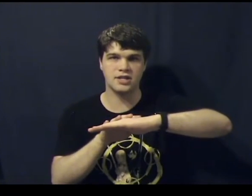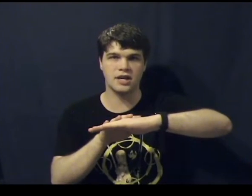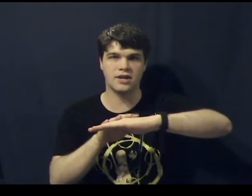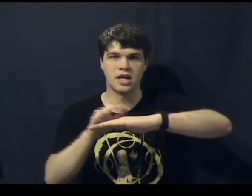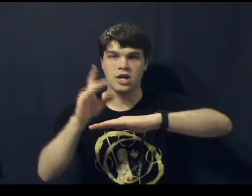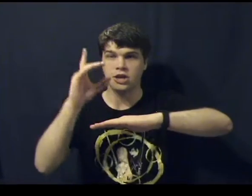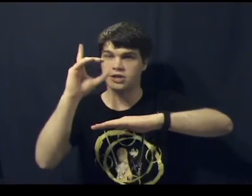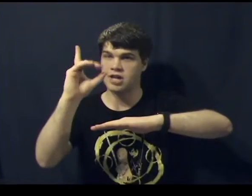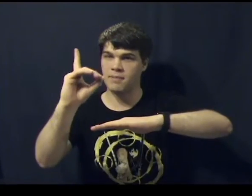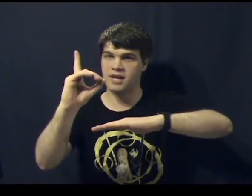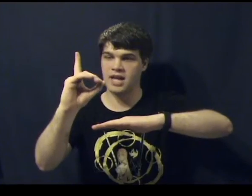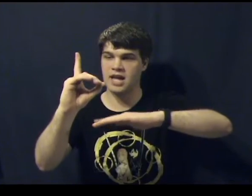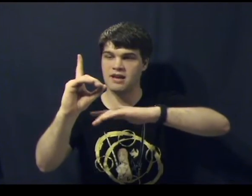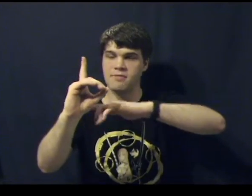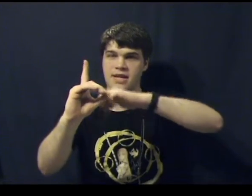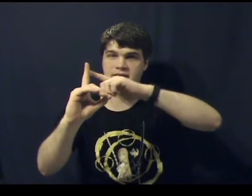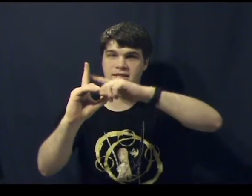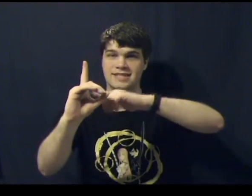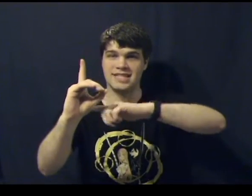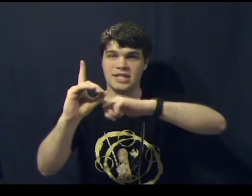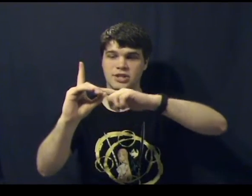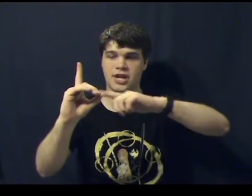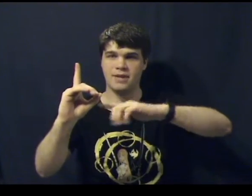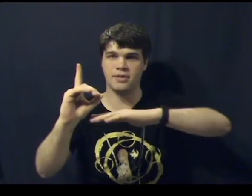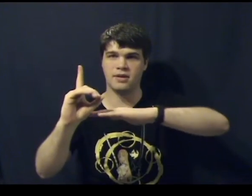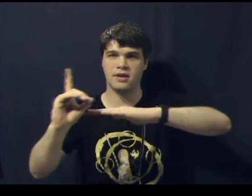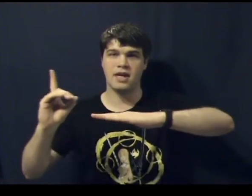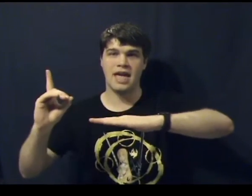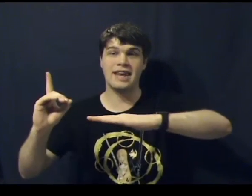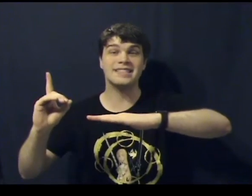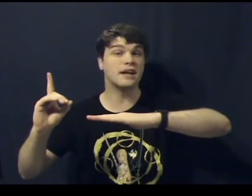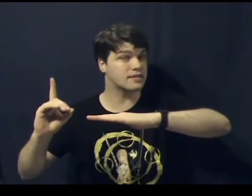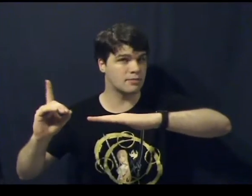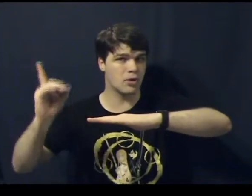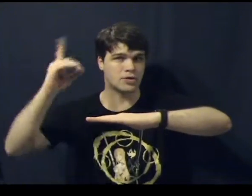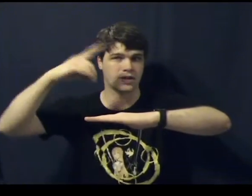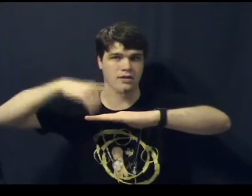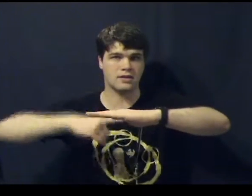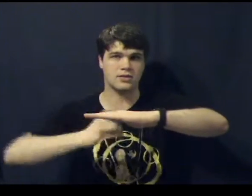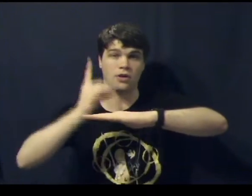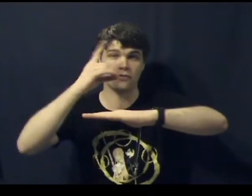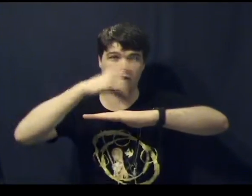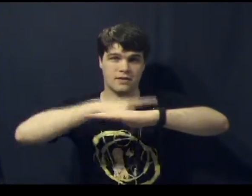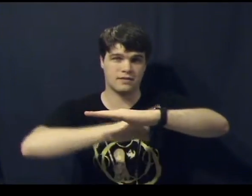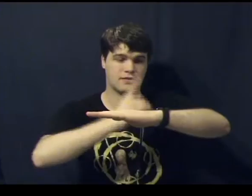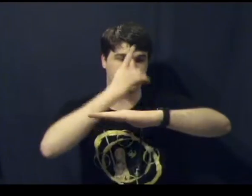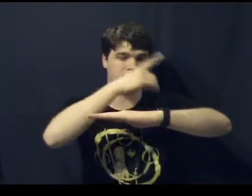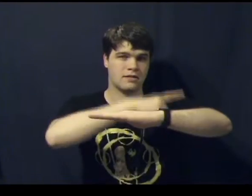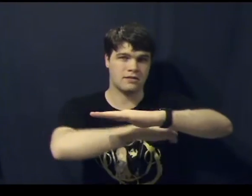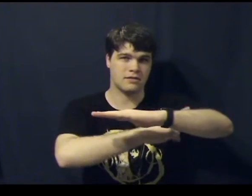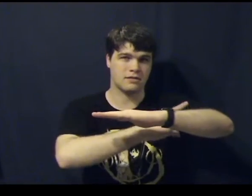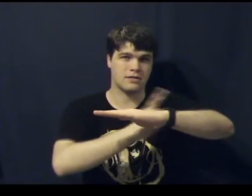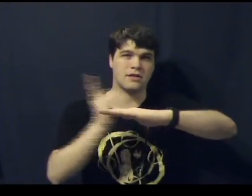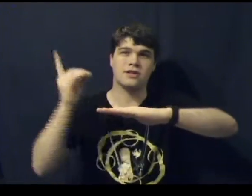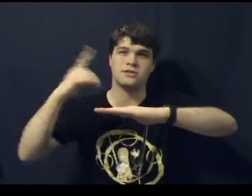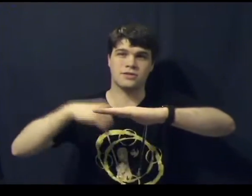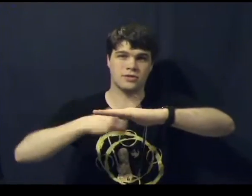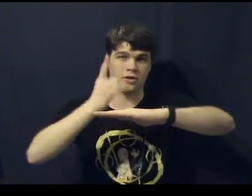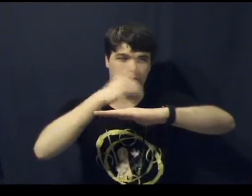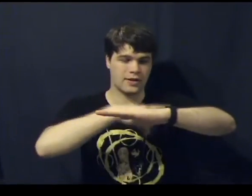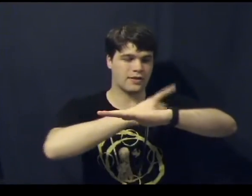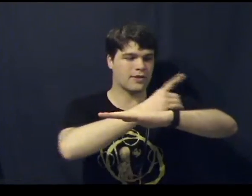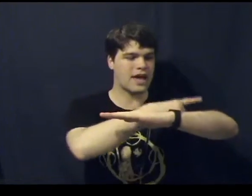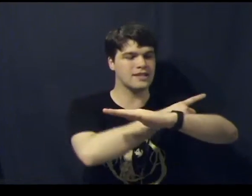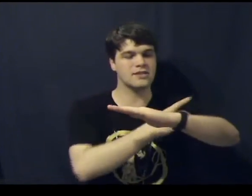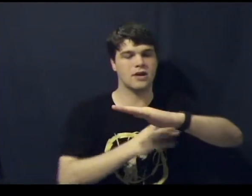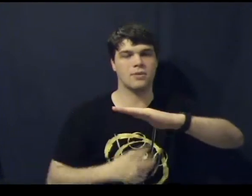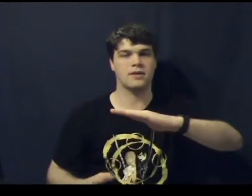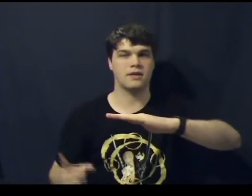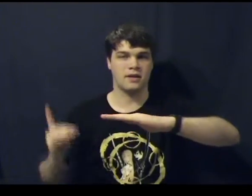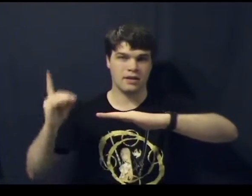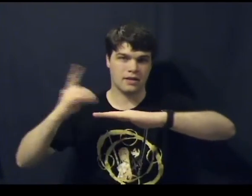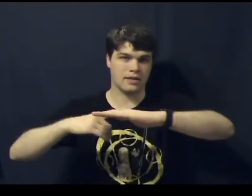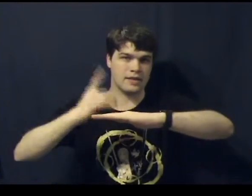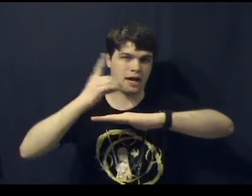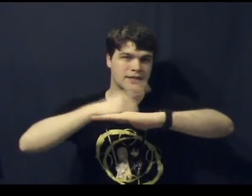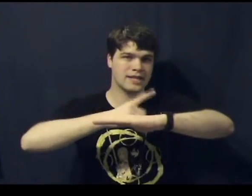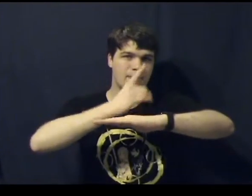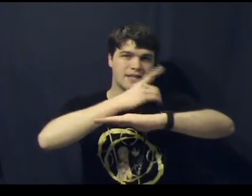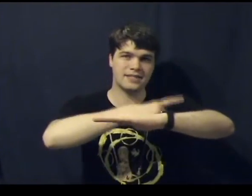your dominant hand makes a "D" shape and it does the motion, dolphin. Dolphin. Okay, so non-dominant stays